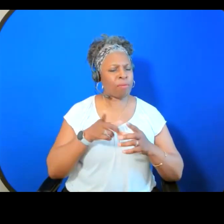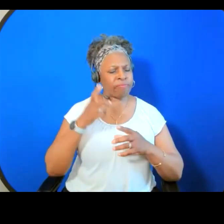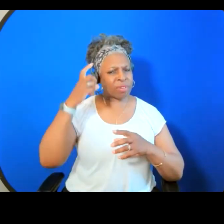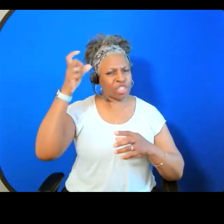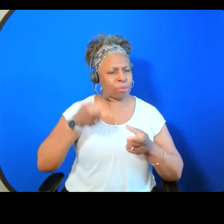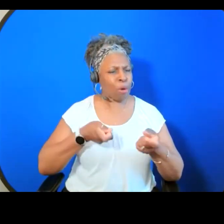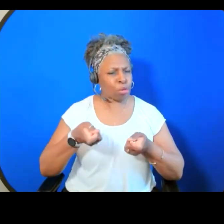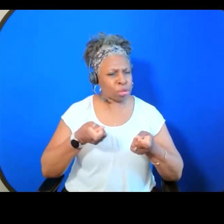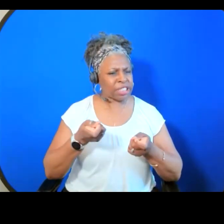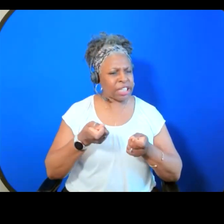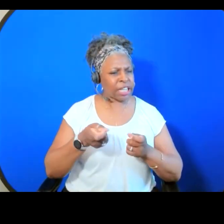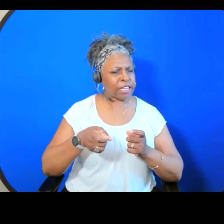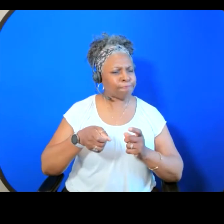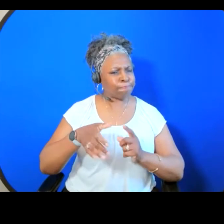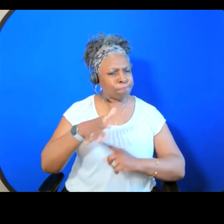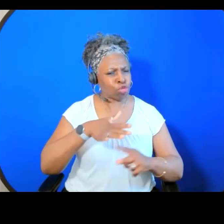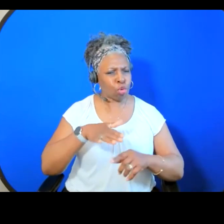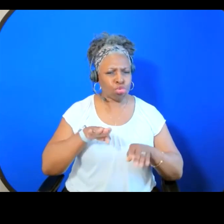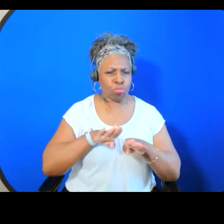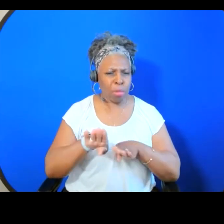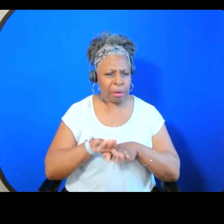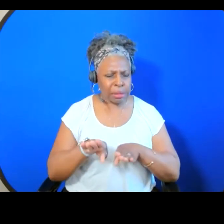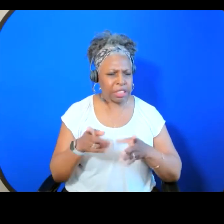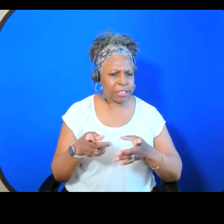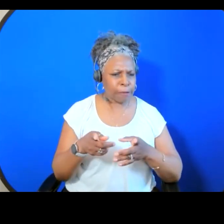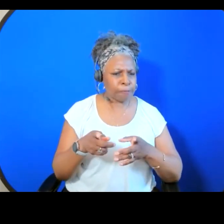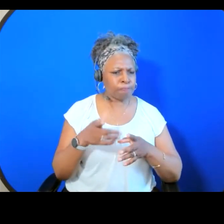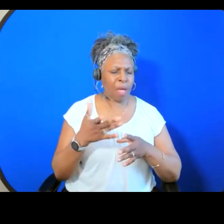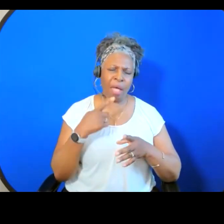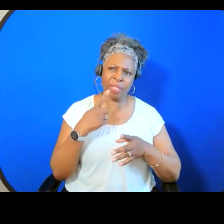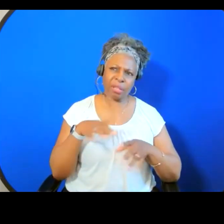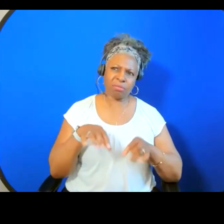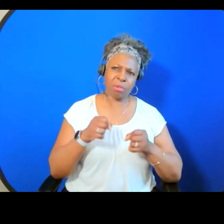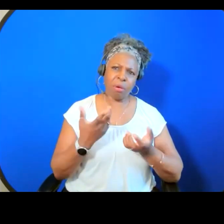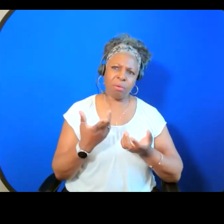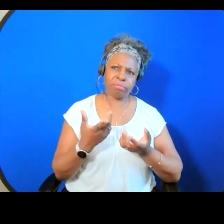So, I think that I would start with telling you a little bit about my background.